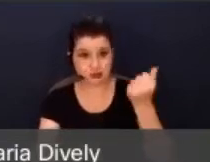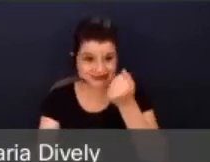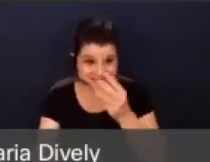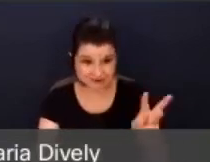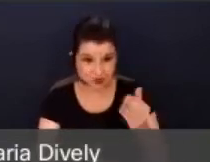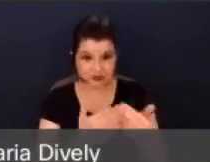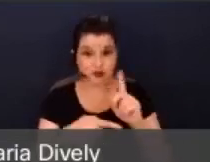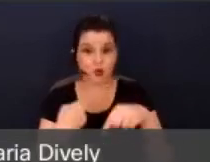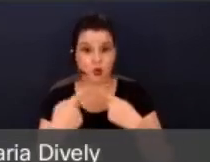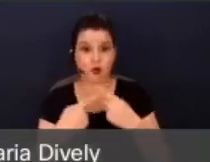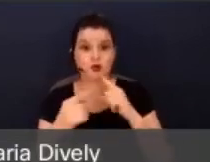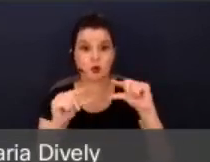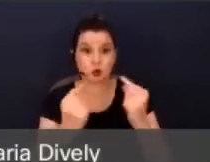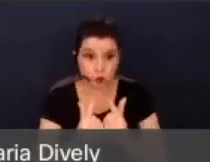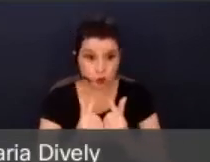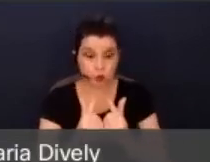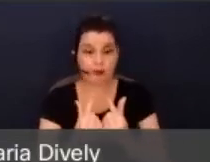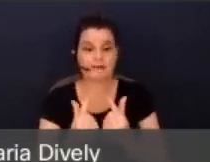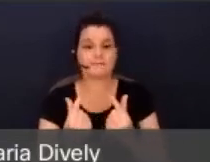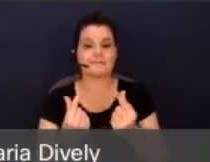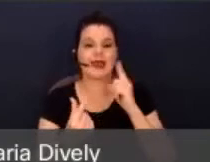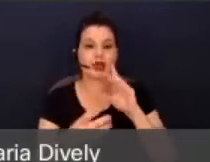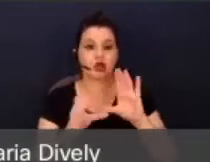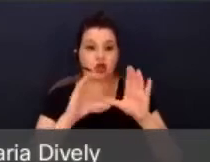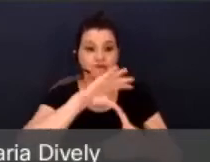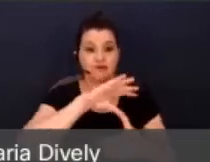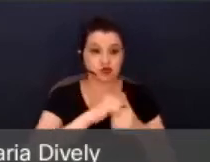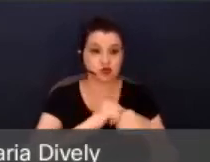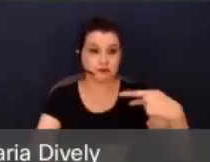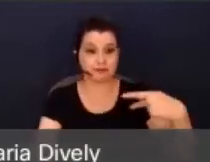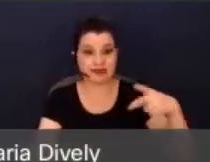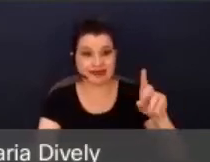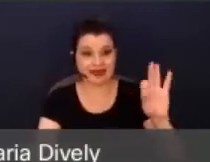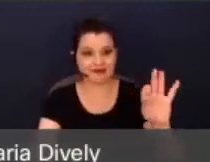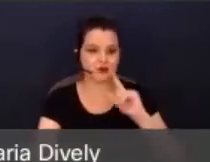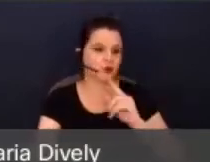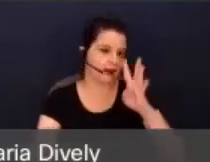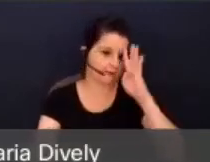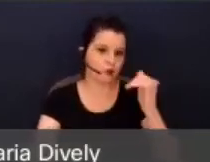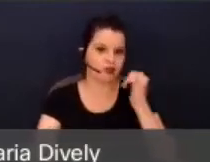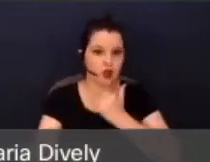When you do group them and you convert it into a PDF, you come up with errors for